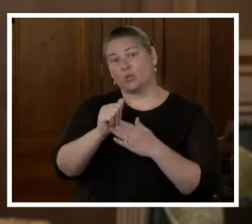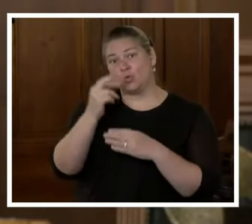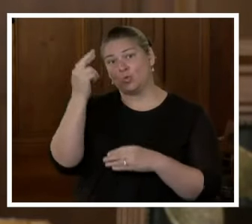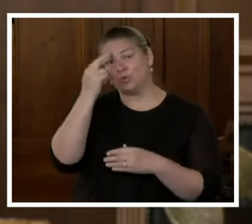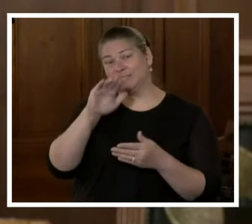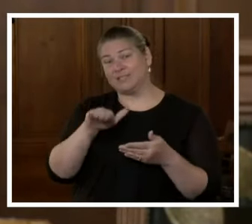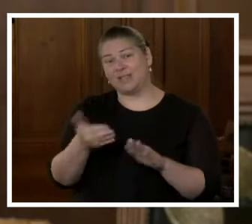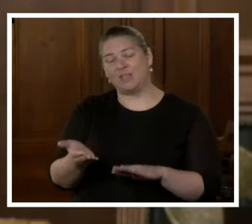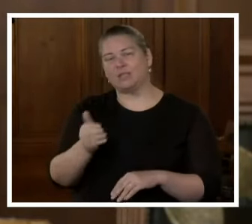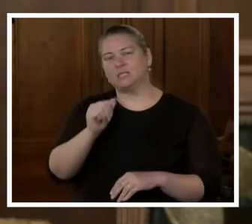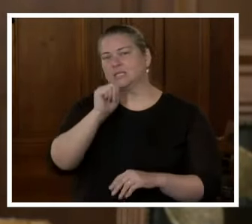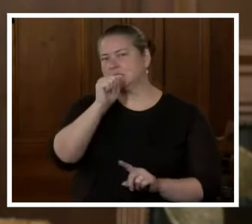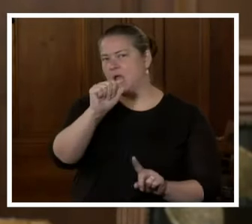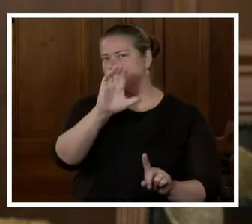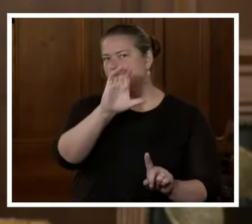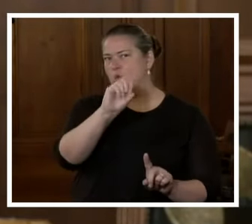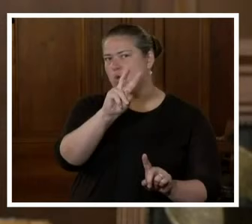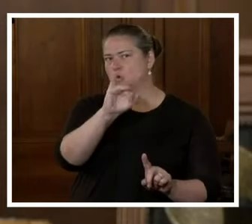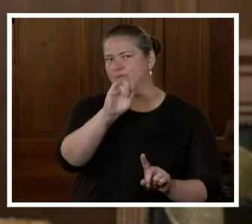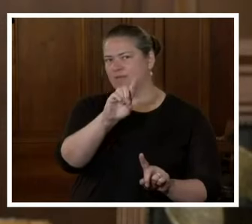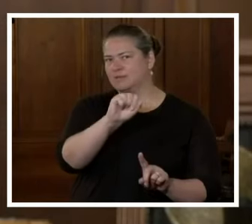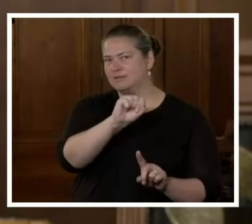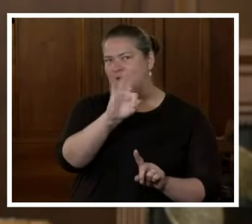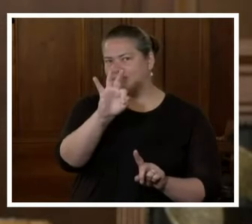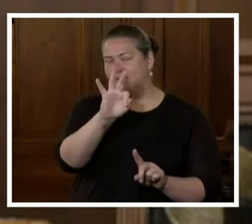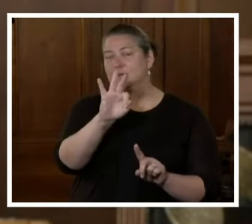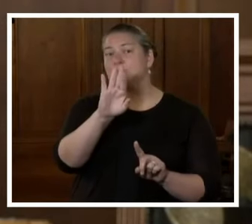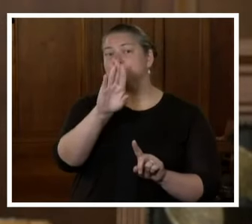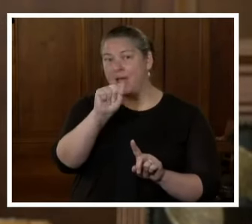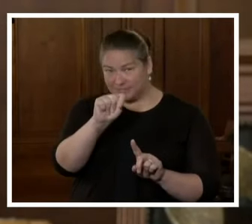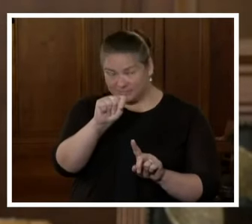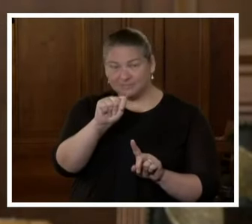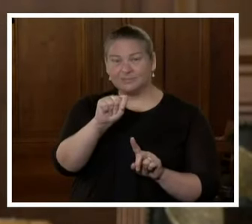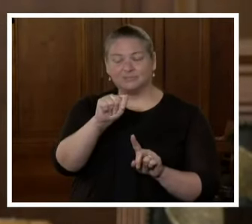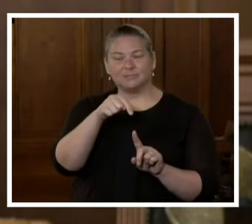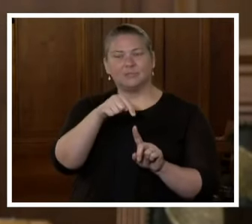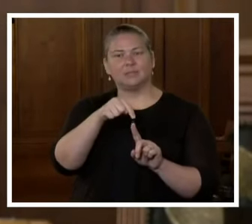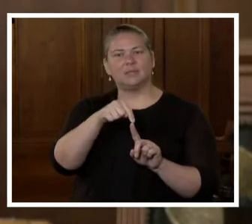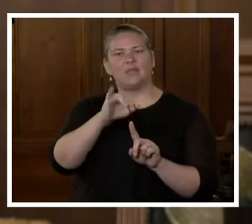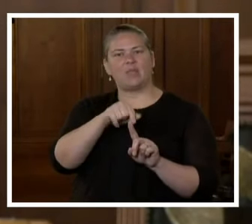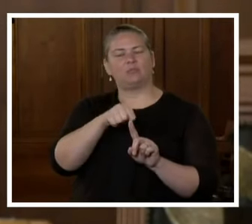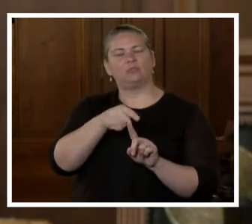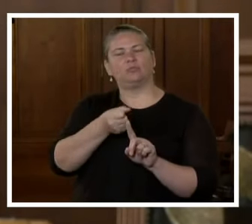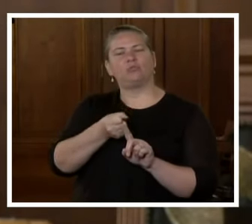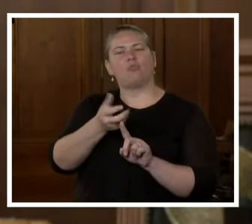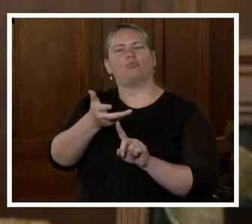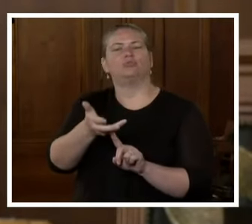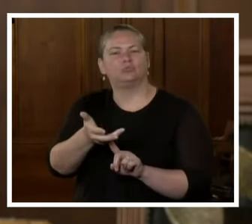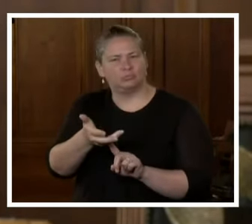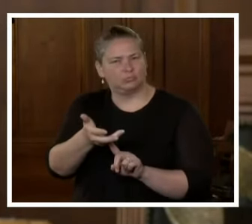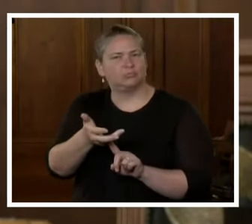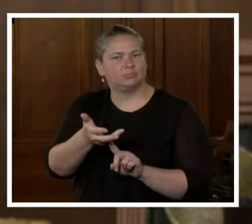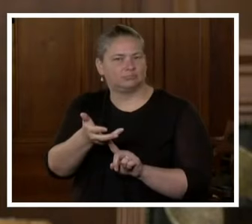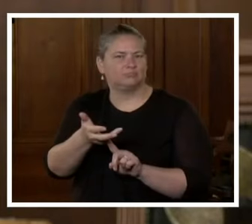GRIEVING FOR YOU, AND WE CARE ABOUT YOU. I CAN'T IMAGINE HOW YOU ARE